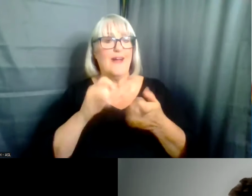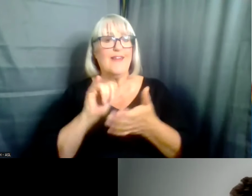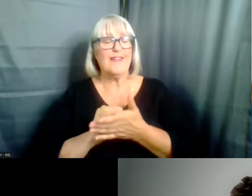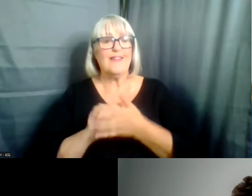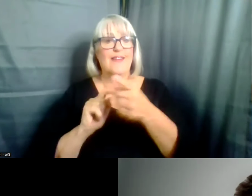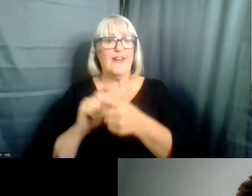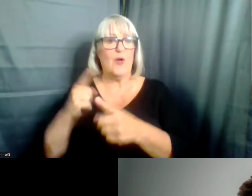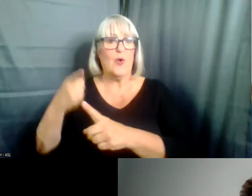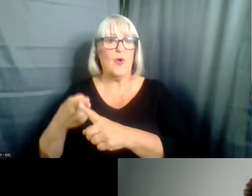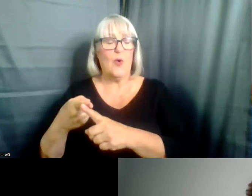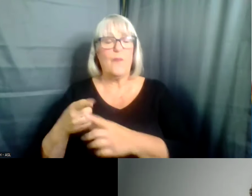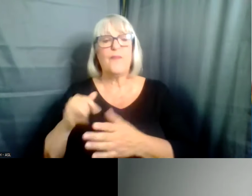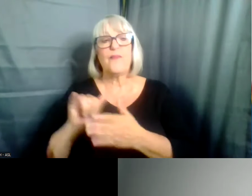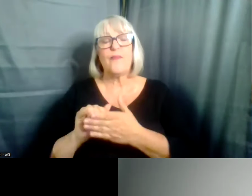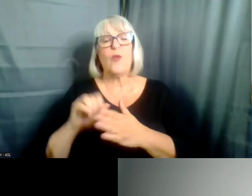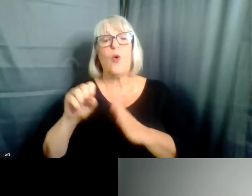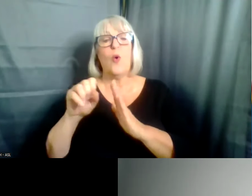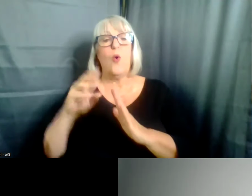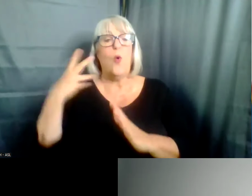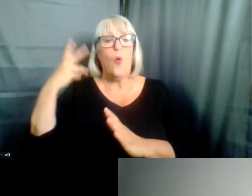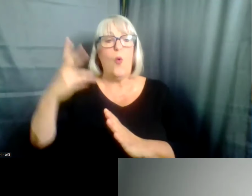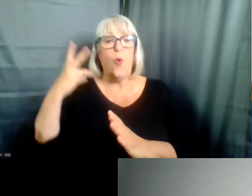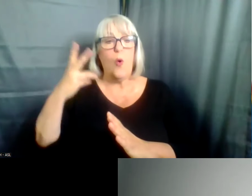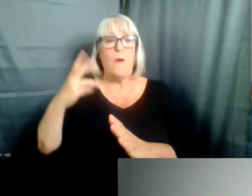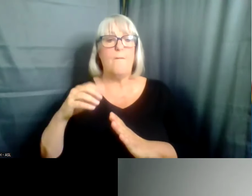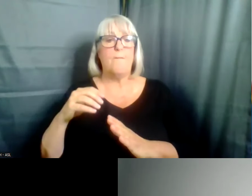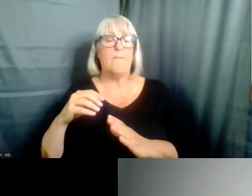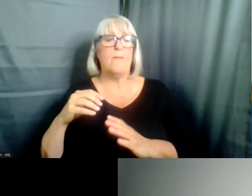So, Washington's Workforce Board or Workforce Training and Education Coordinating Board is